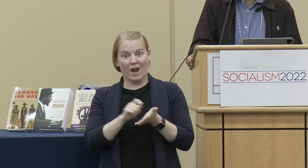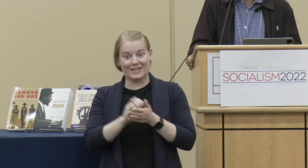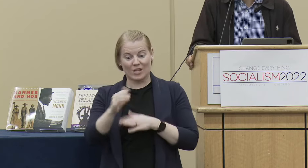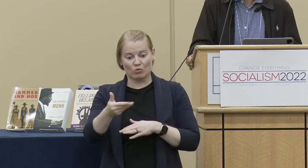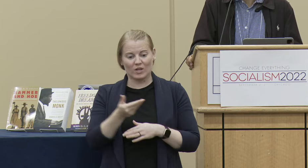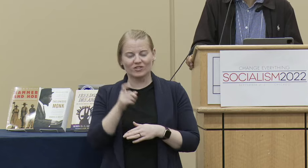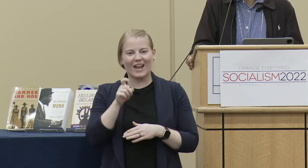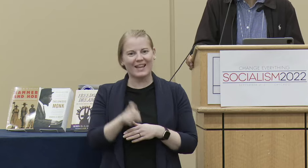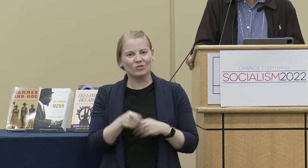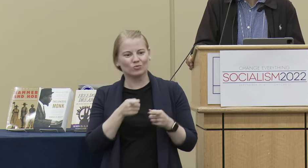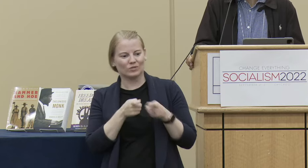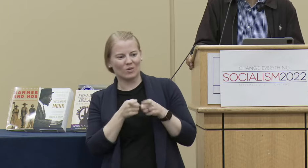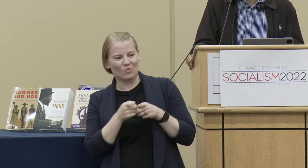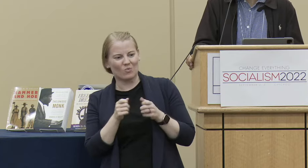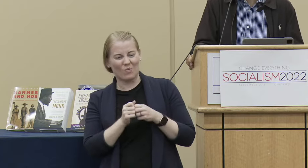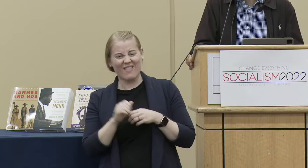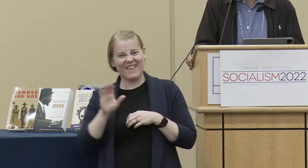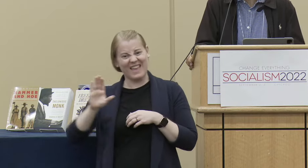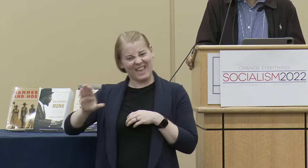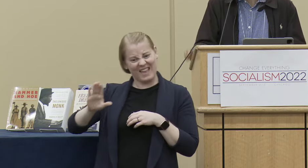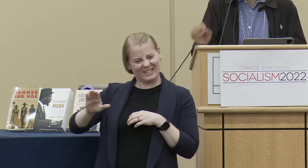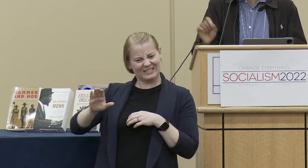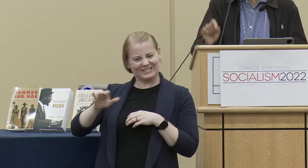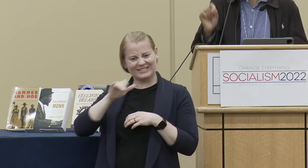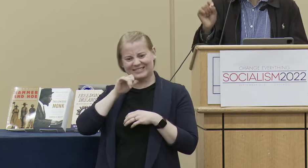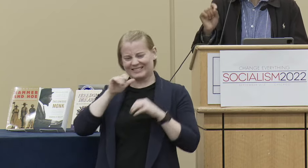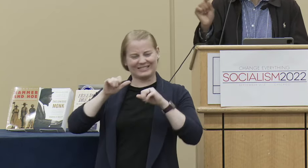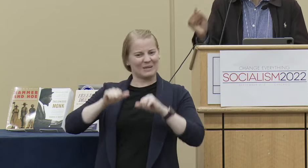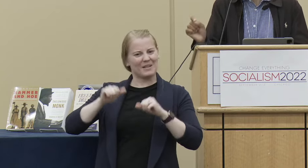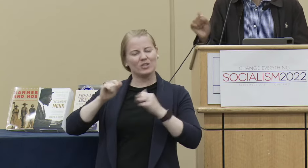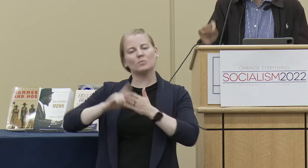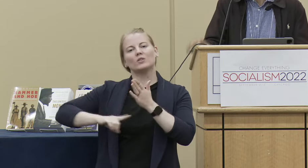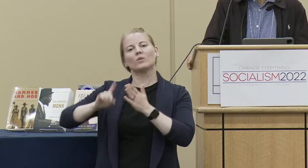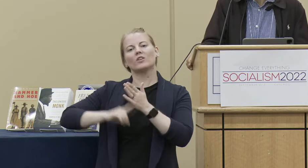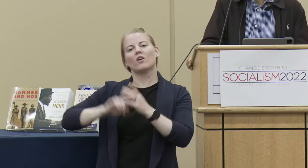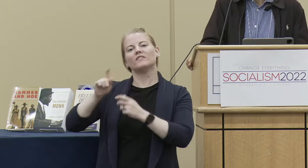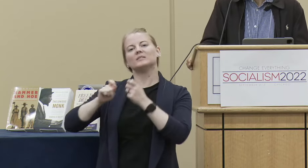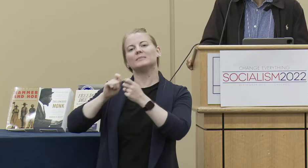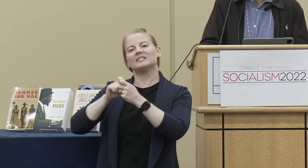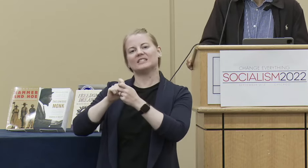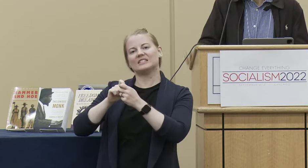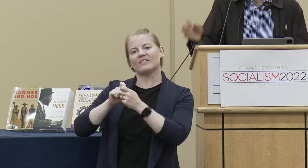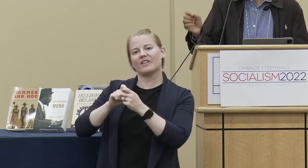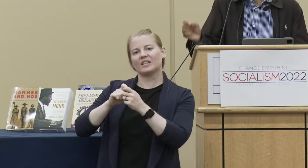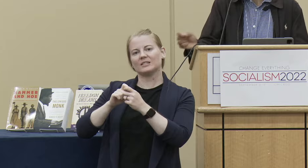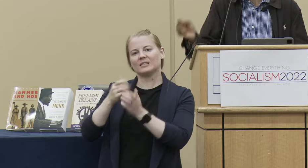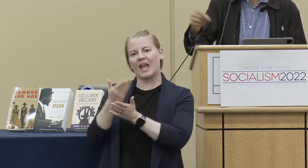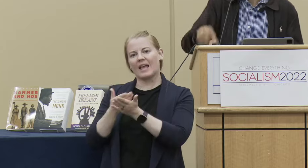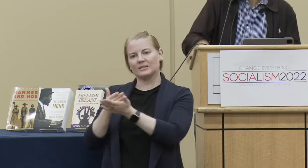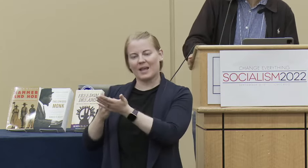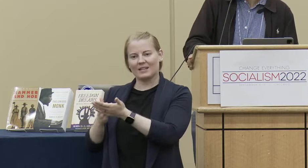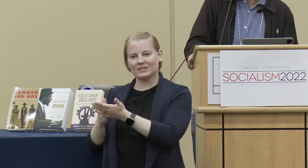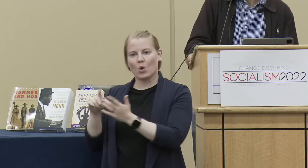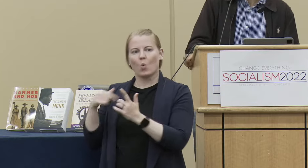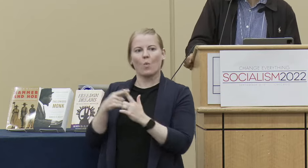writing the introduction , had to deal with even Rodney 's